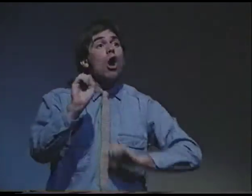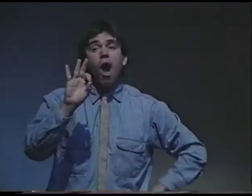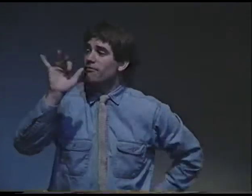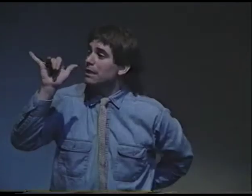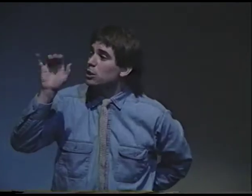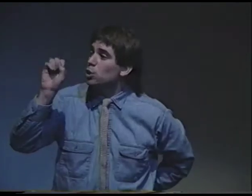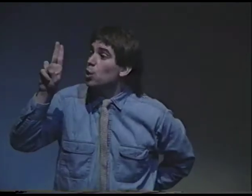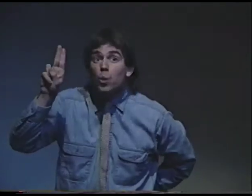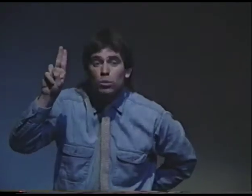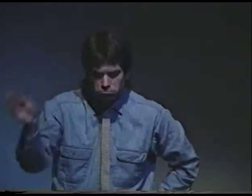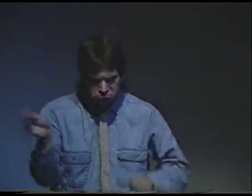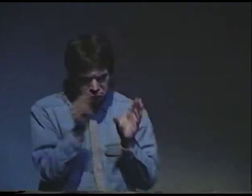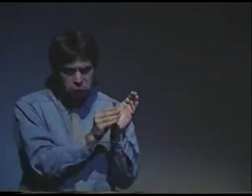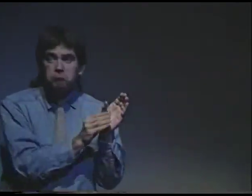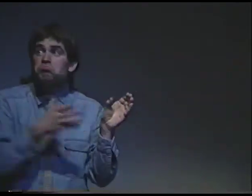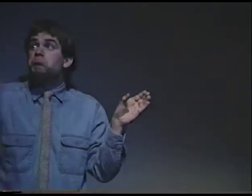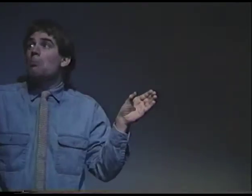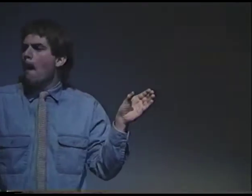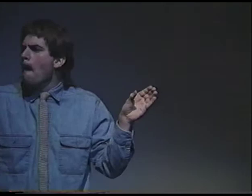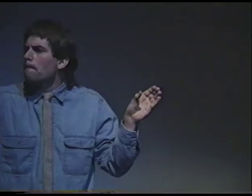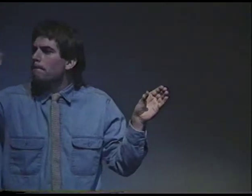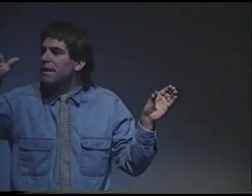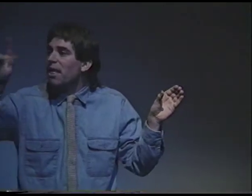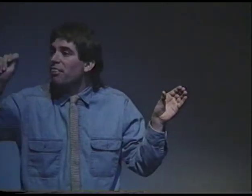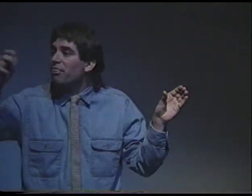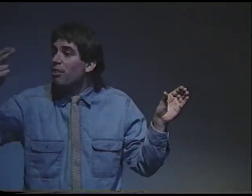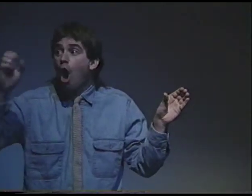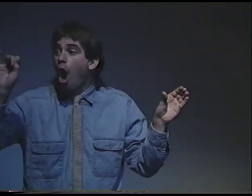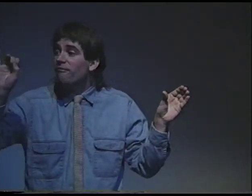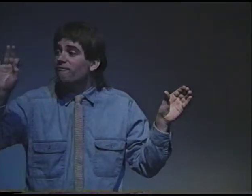to the history of you, the biology of you,